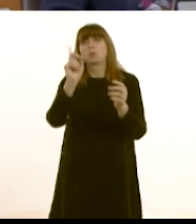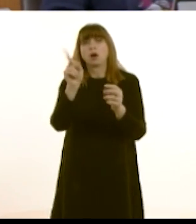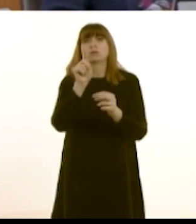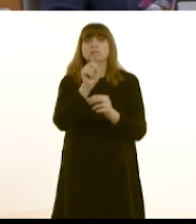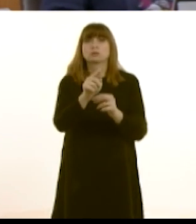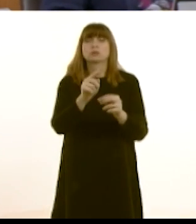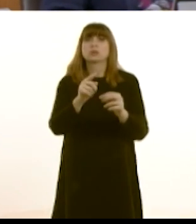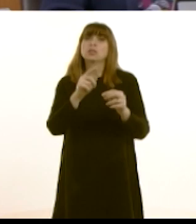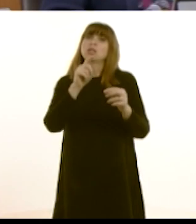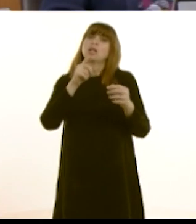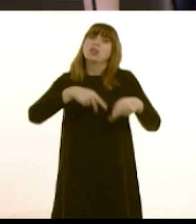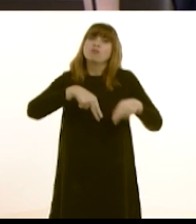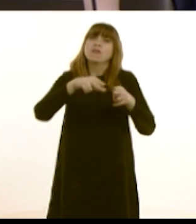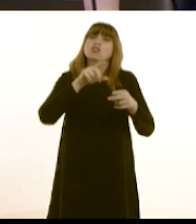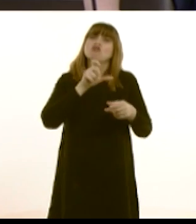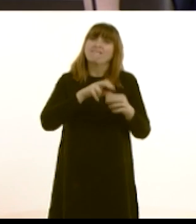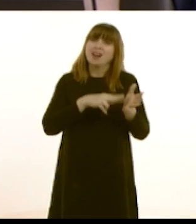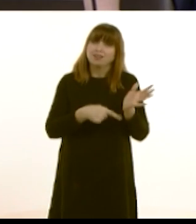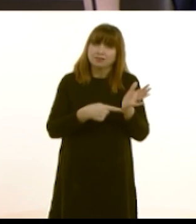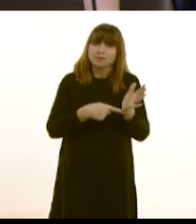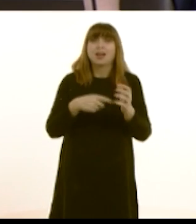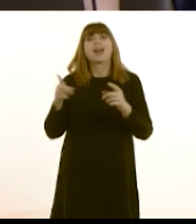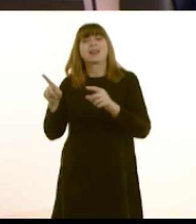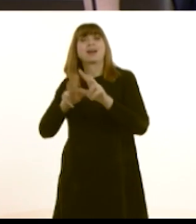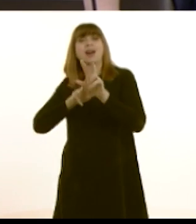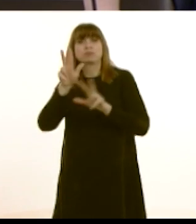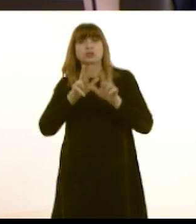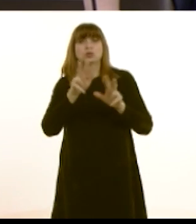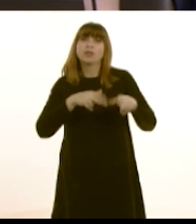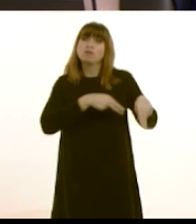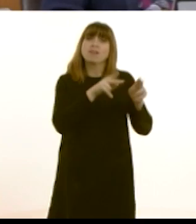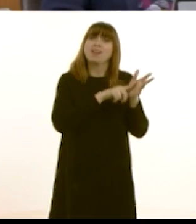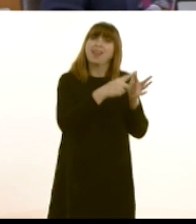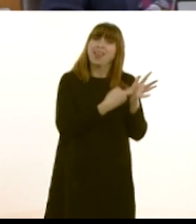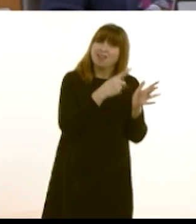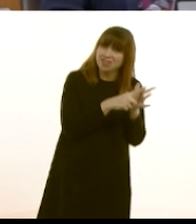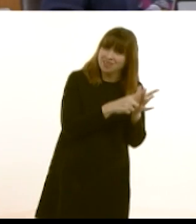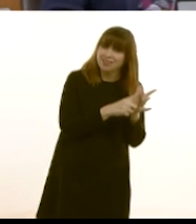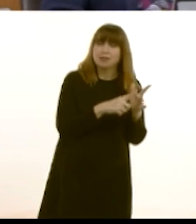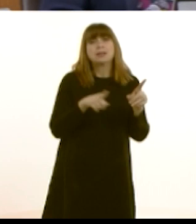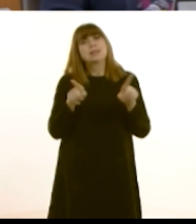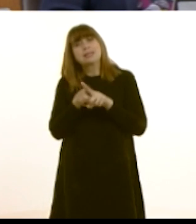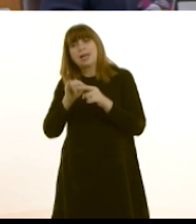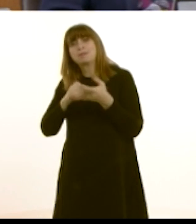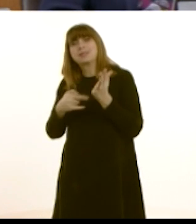River Crafnant and then into Trefriw. We had the same problem with the River Leri in the other Talybont in Ceredigion, and the same problem in St Asaph.